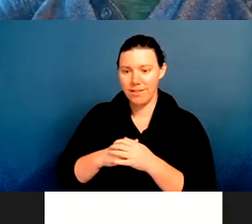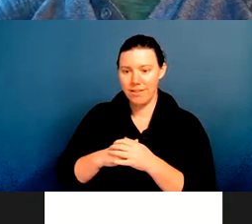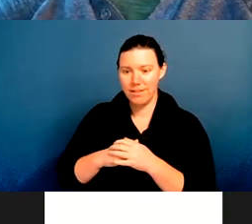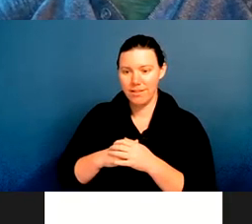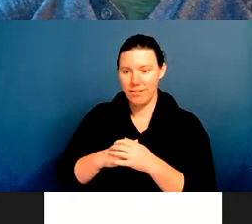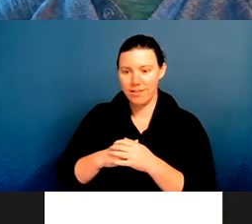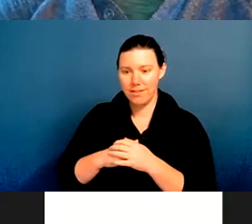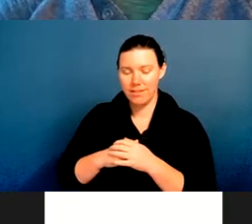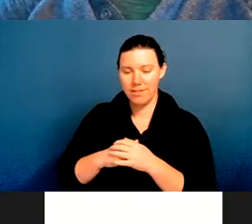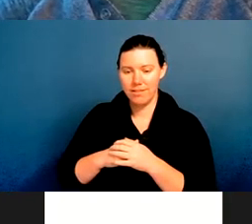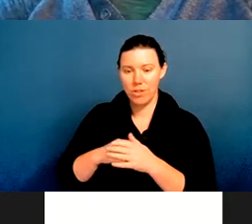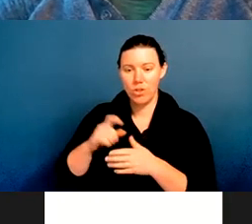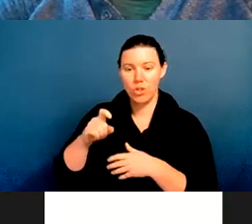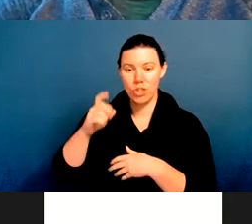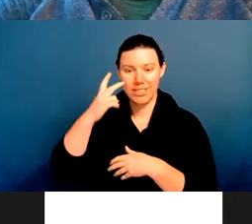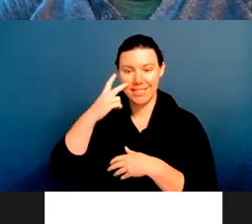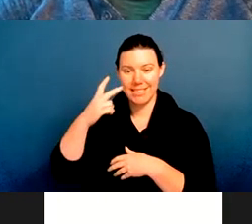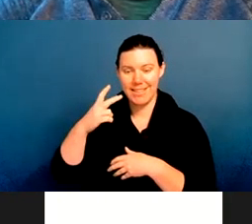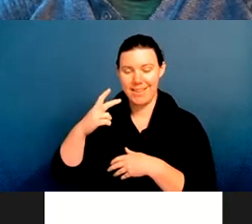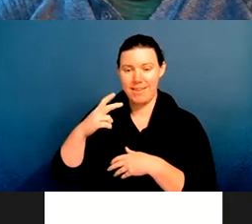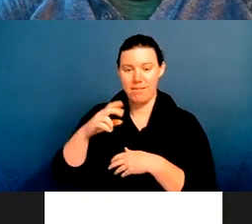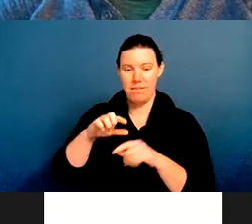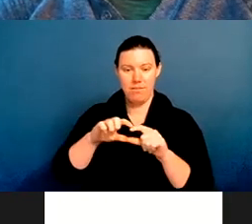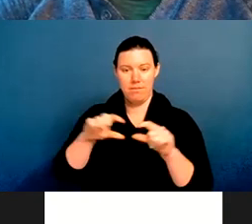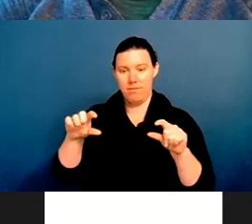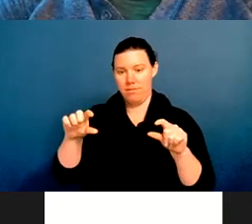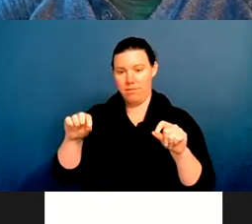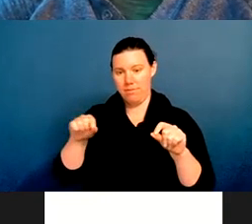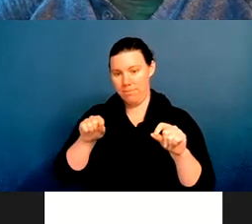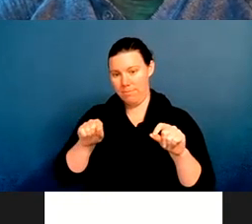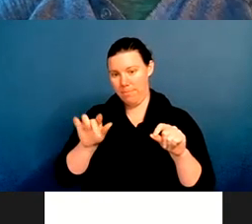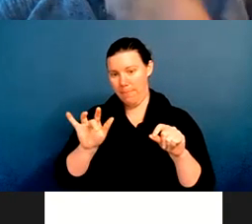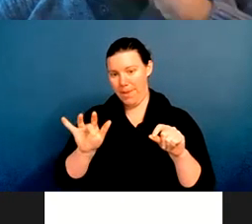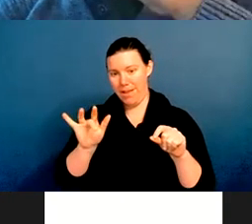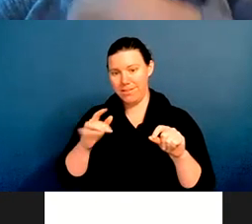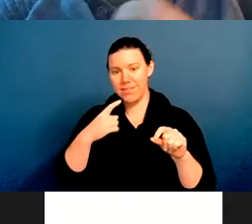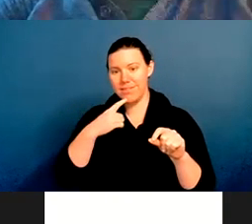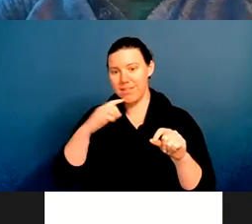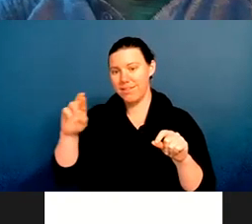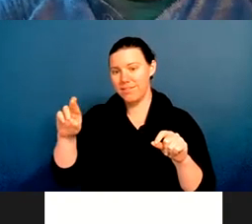you should see a button that says, raise hand. If you do wanna participate, and if you do wanna speak,